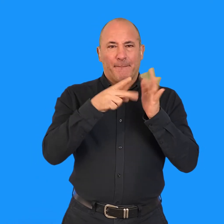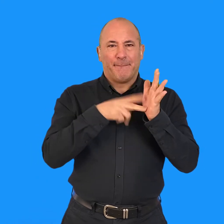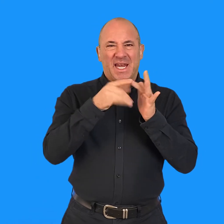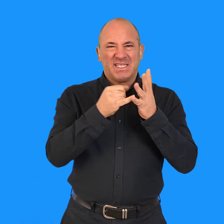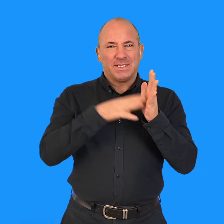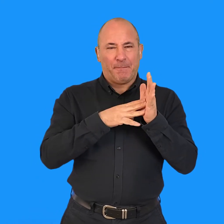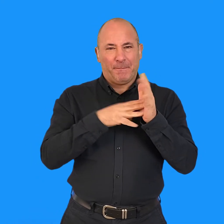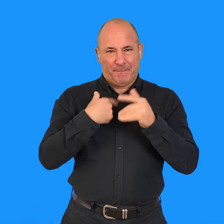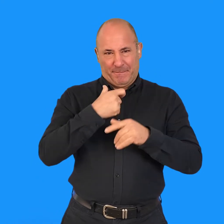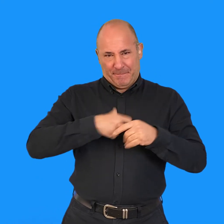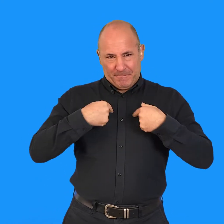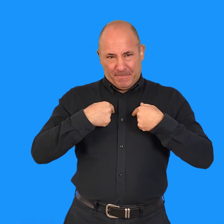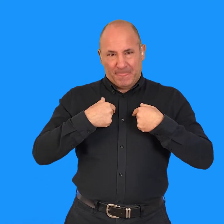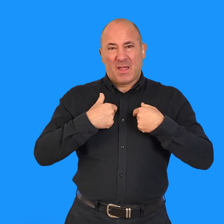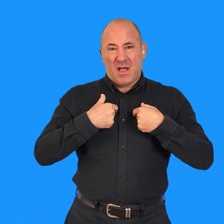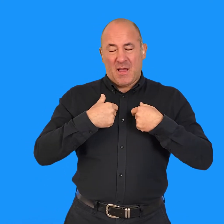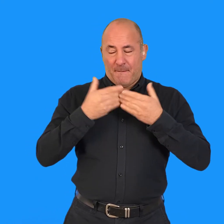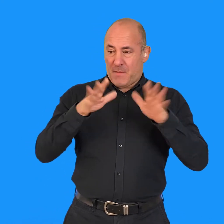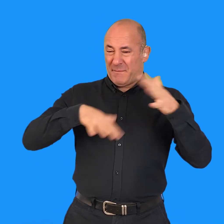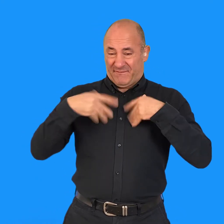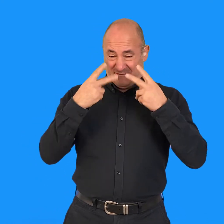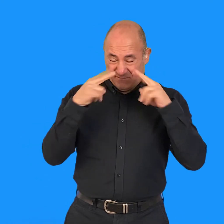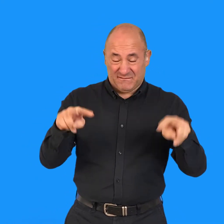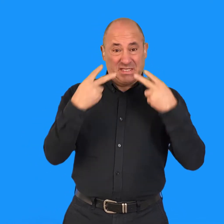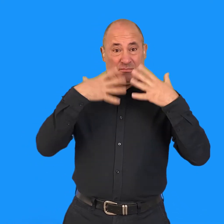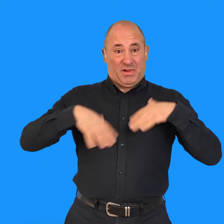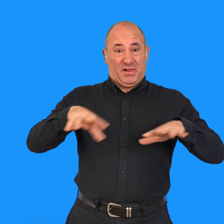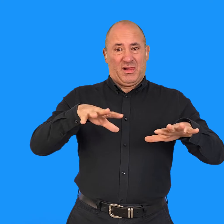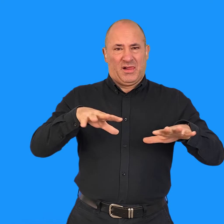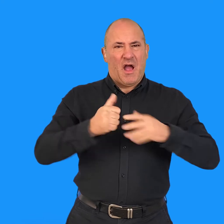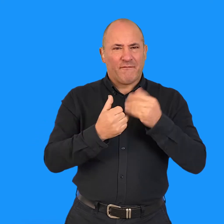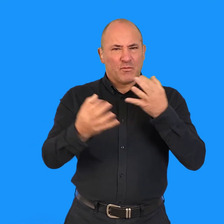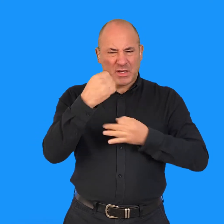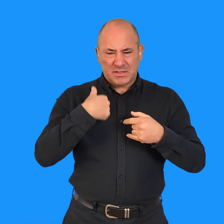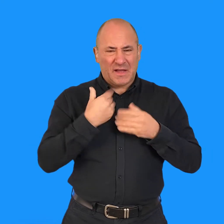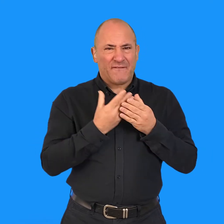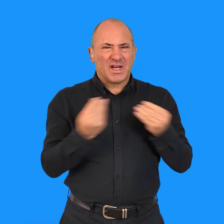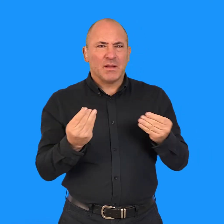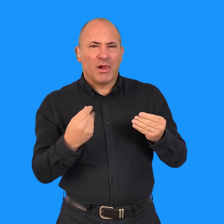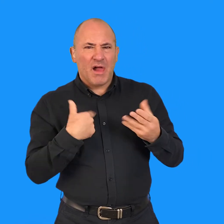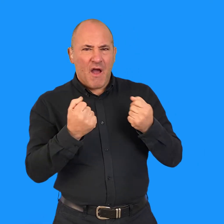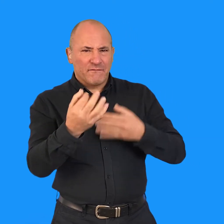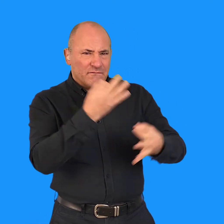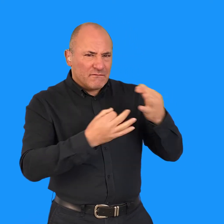who is very visible in public space. And also questions about invisibility